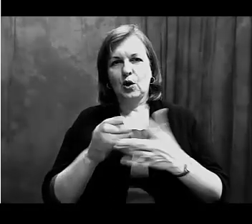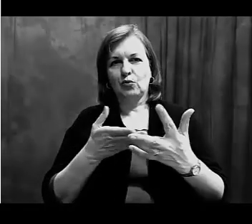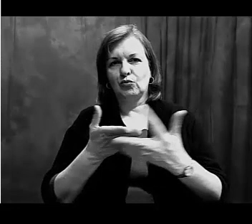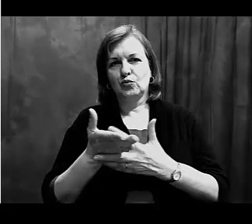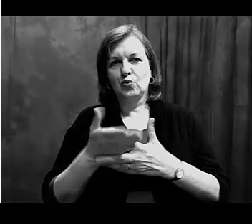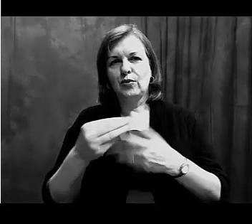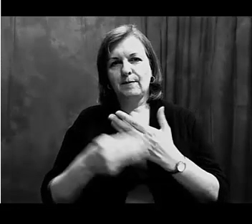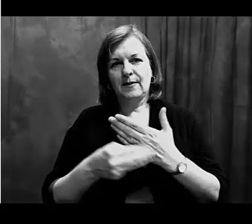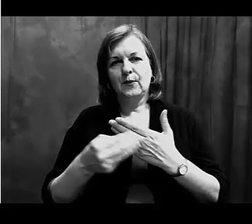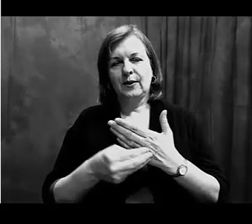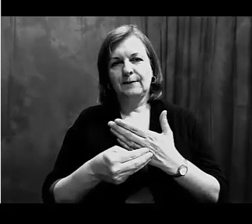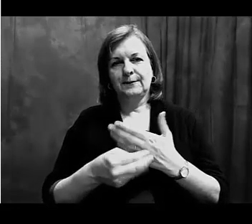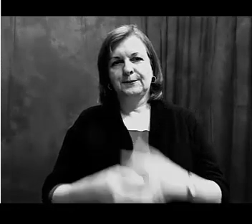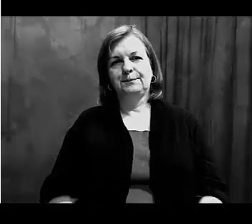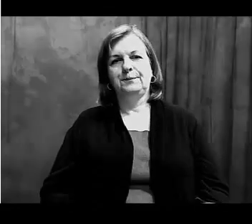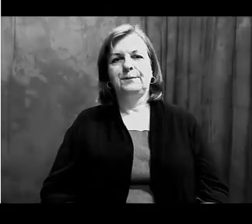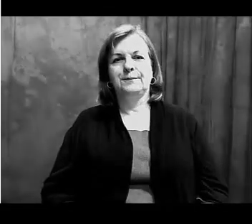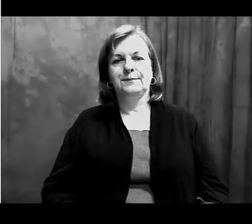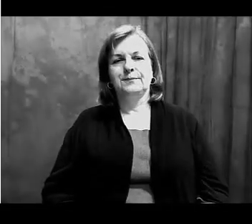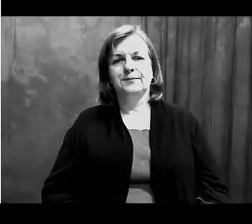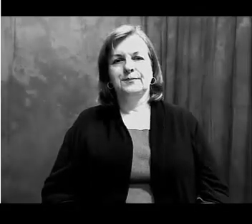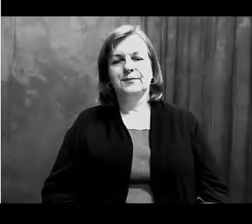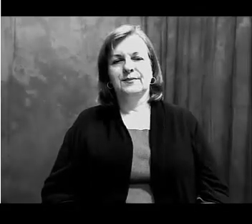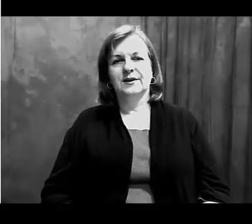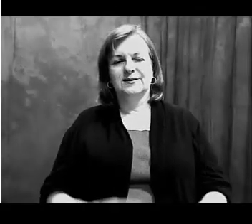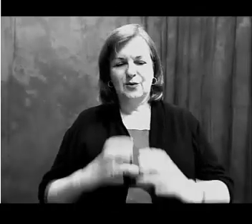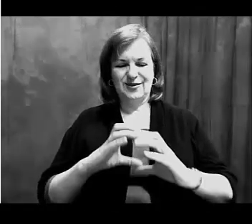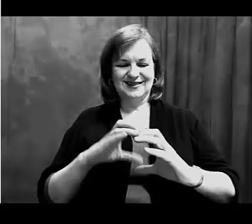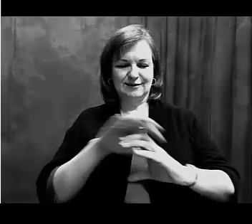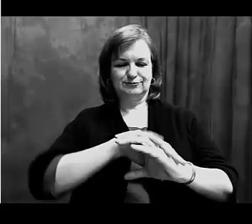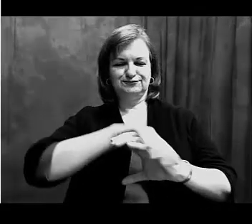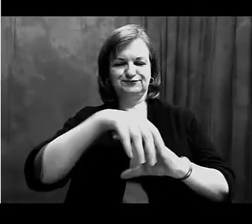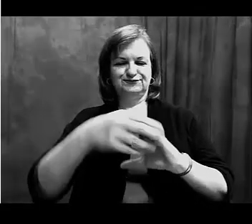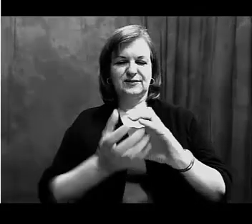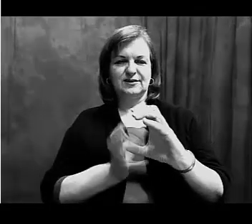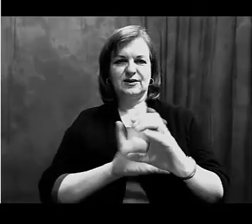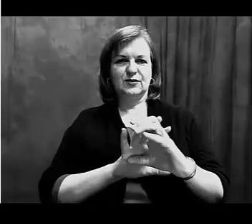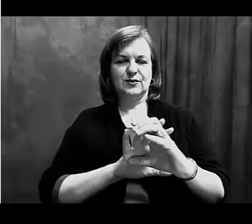that goes across the plasma membrane